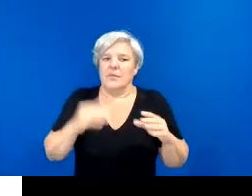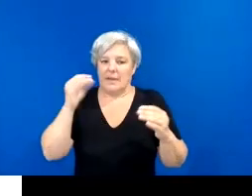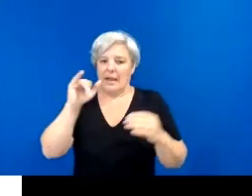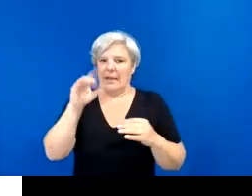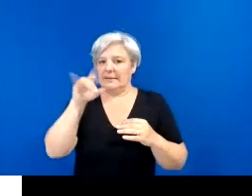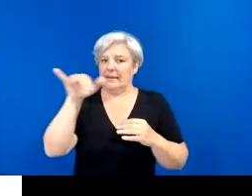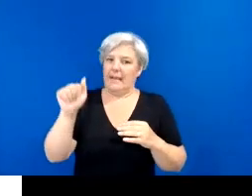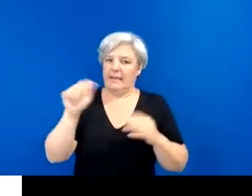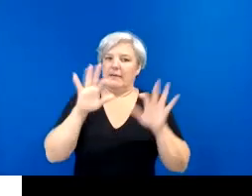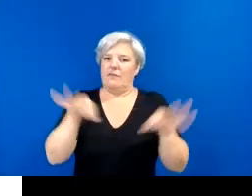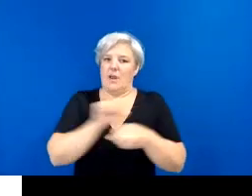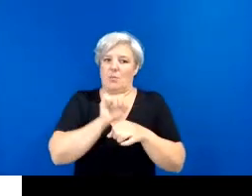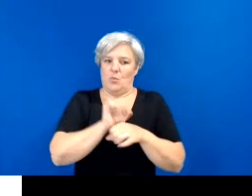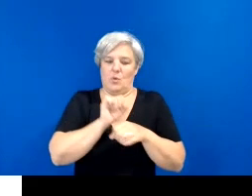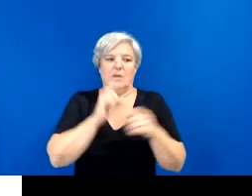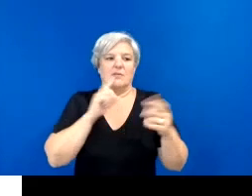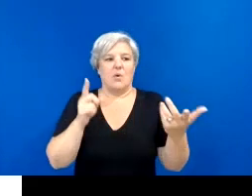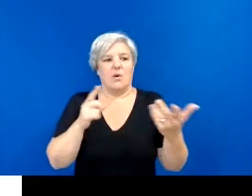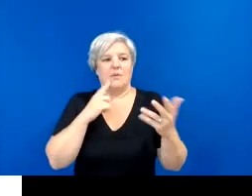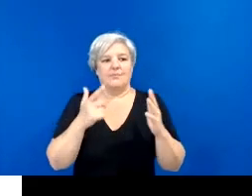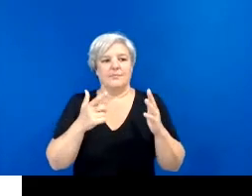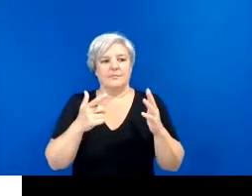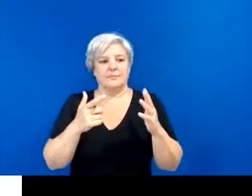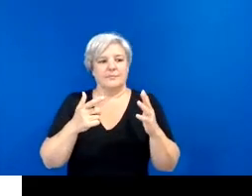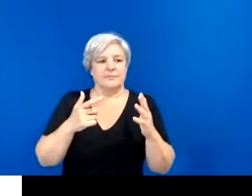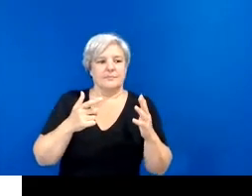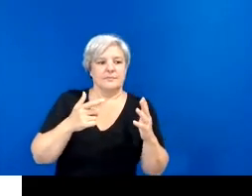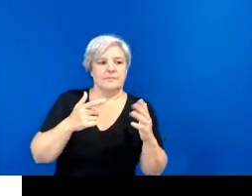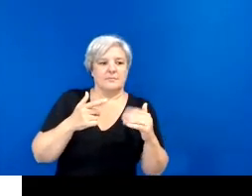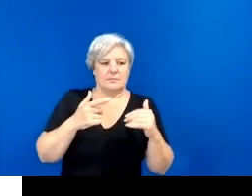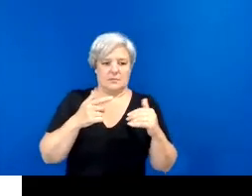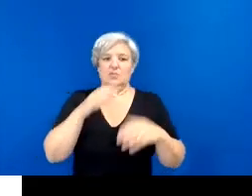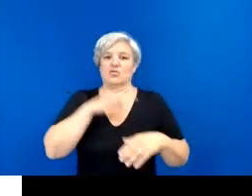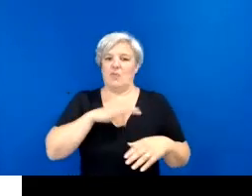like uplifting, diverse perspectives, crediting diverse researchers and authors,